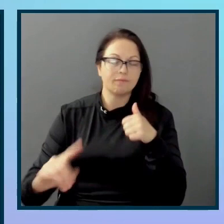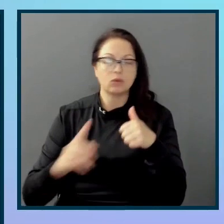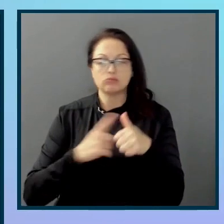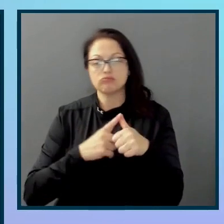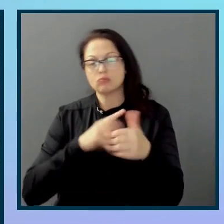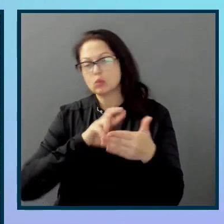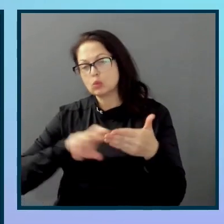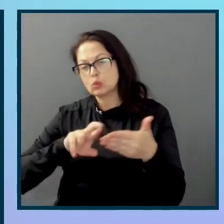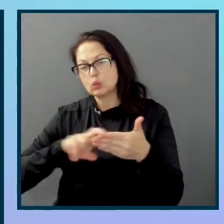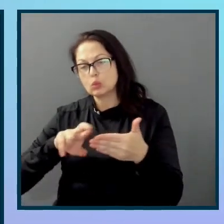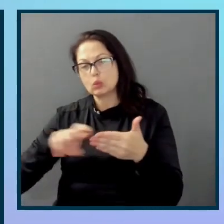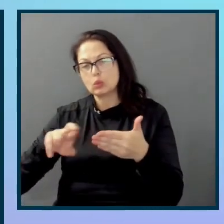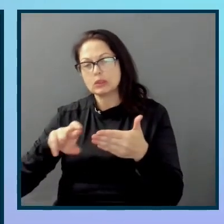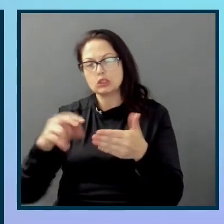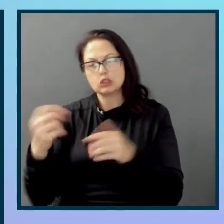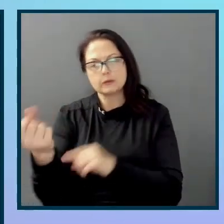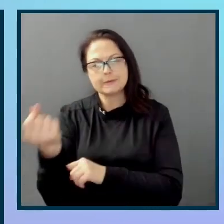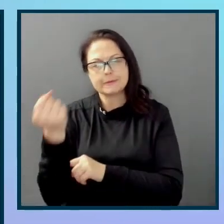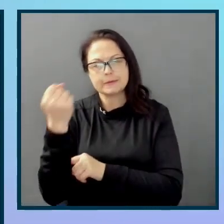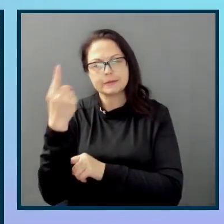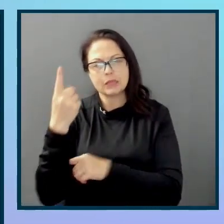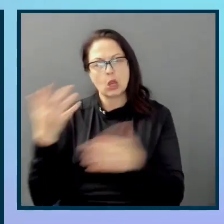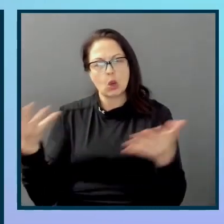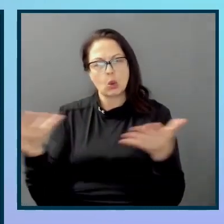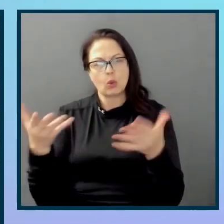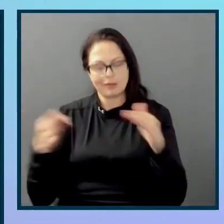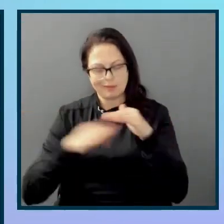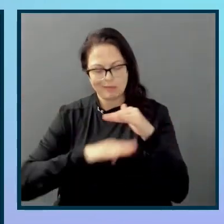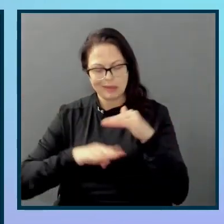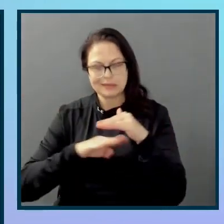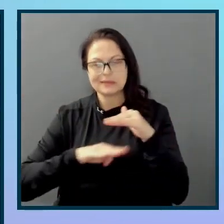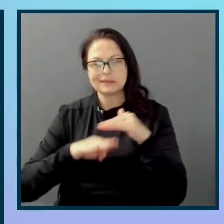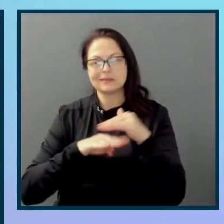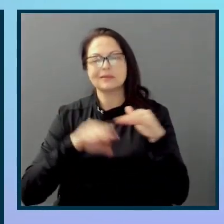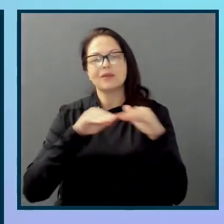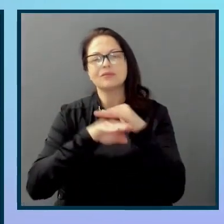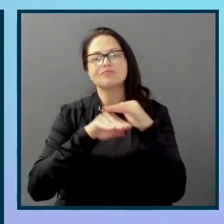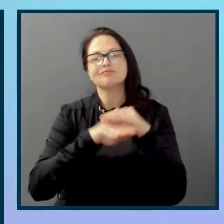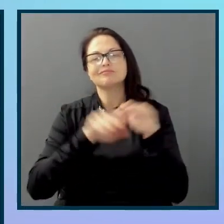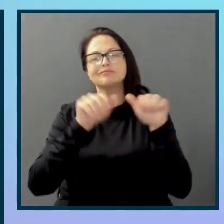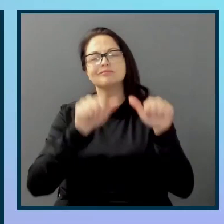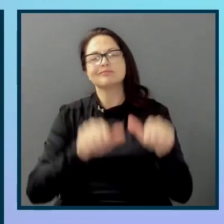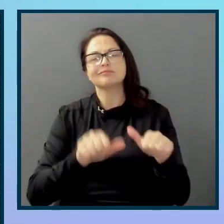of what the digital accessibility fundamentals are. And then I think also, Dylan mentioned this too,